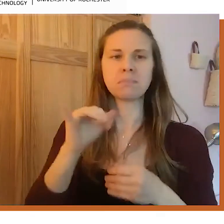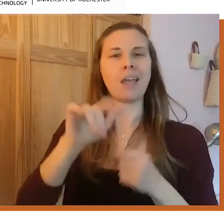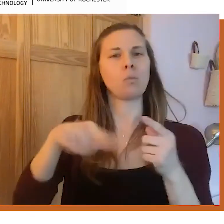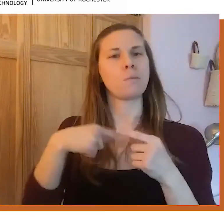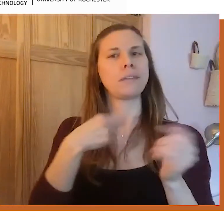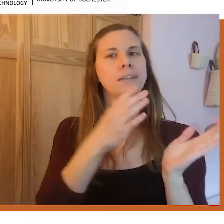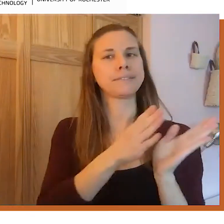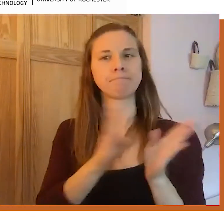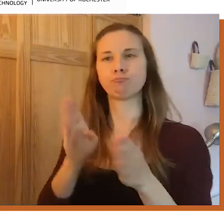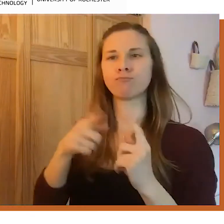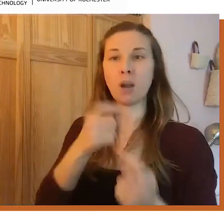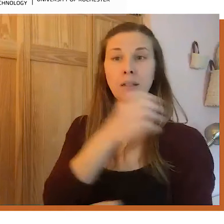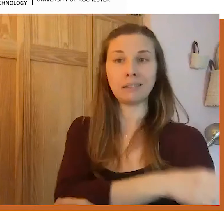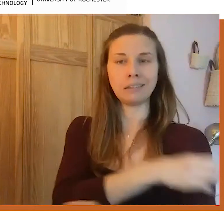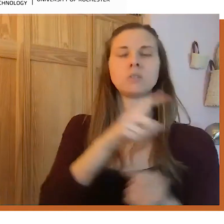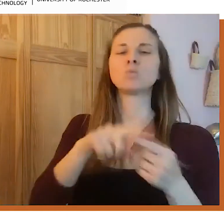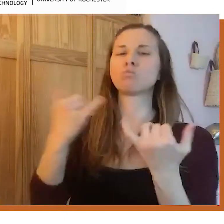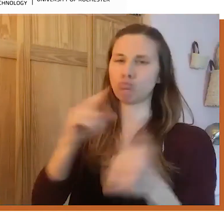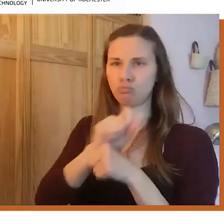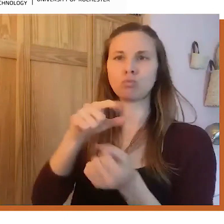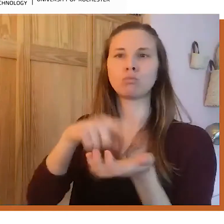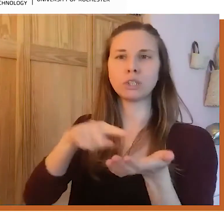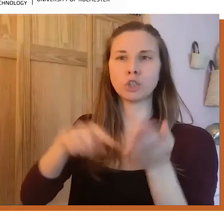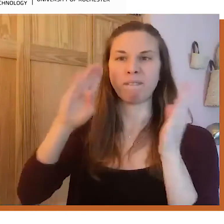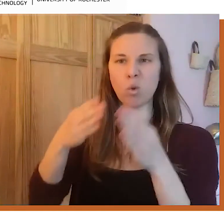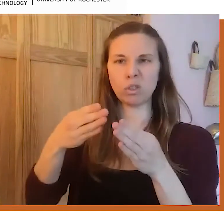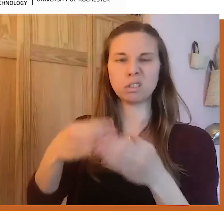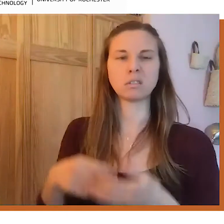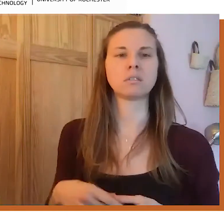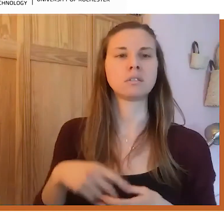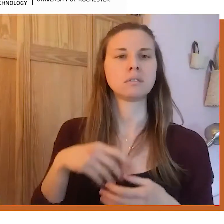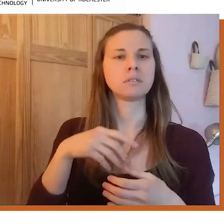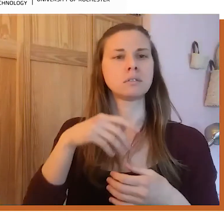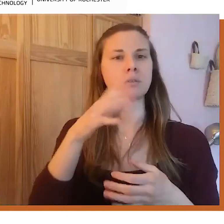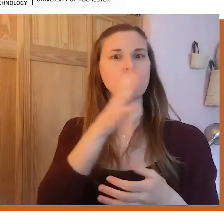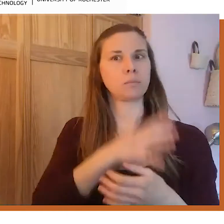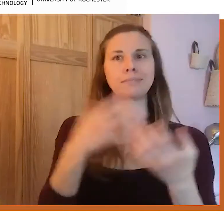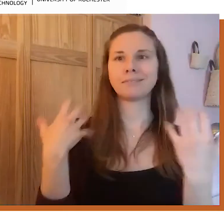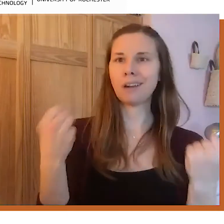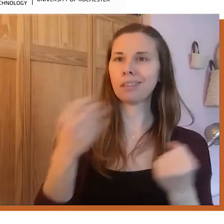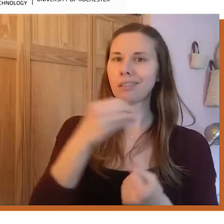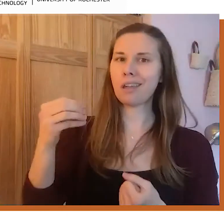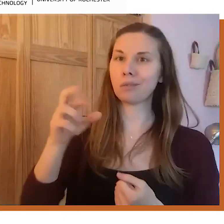my third year of that program, and now I fully transitioned from clinical to research, and my research